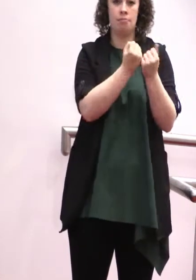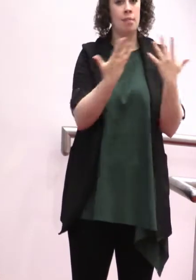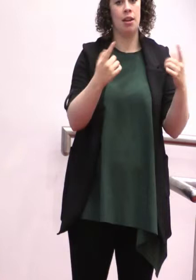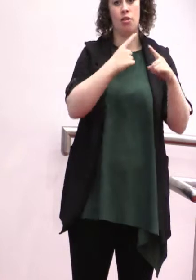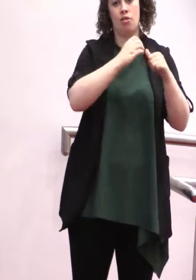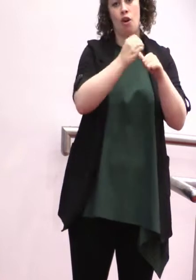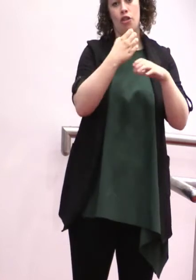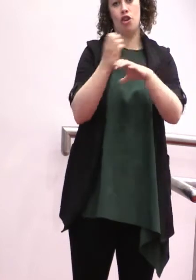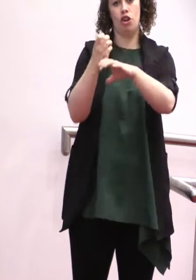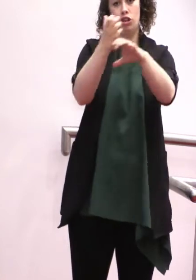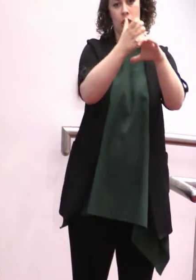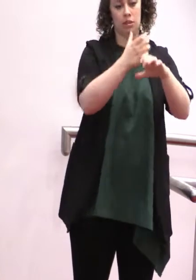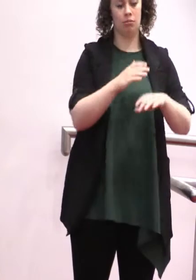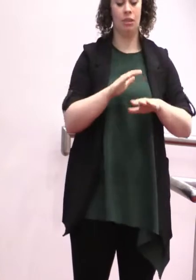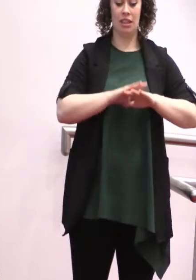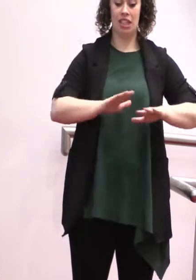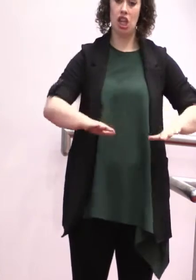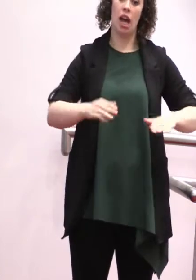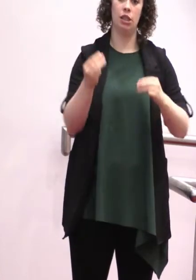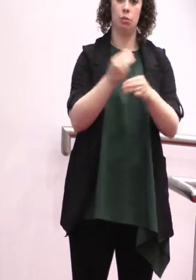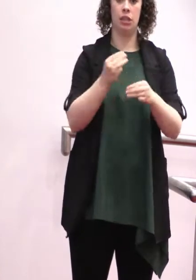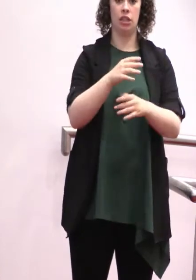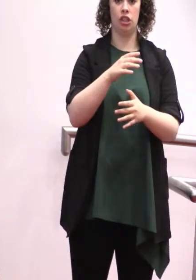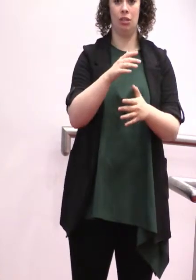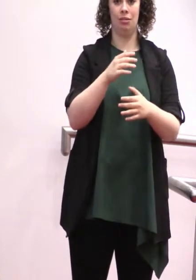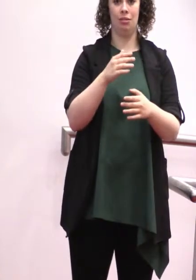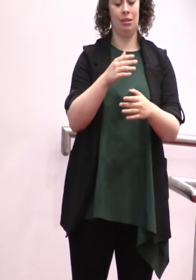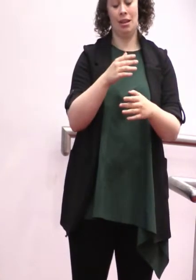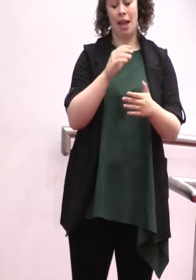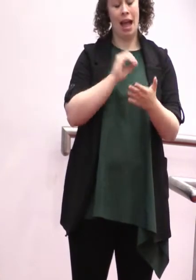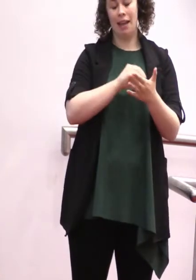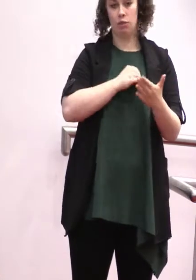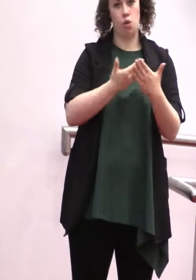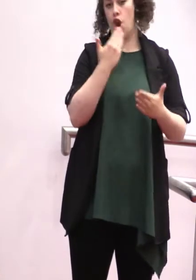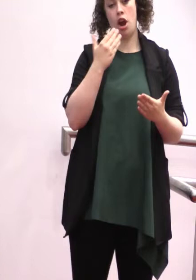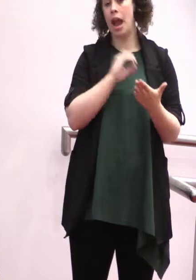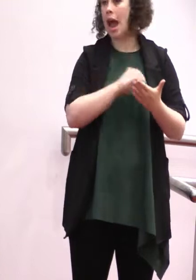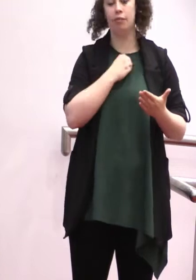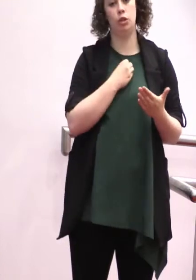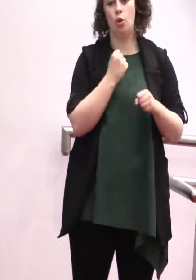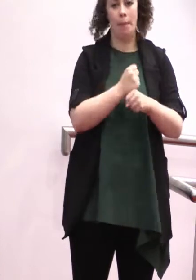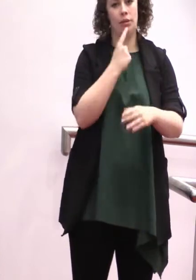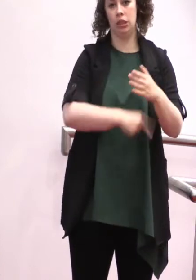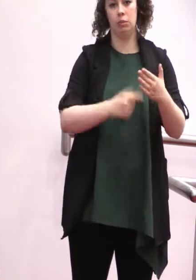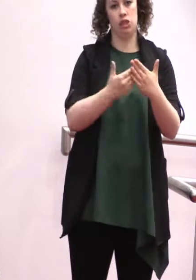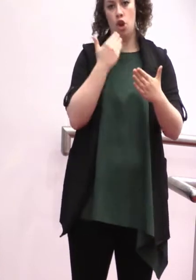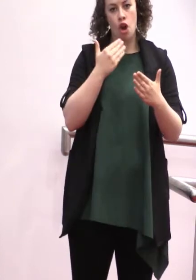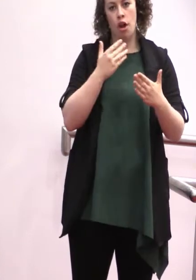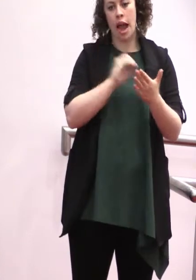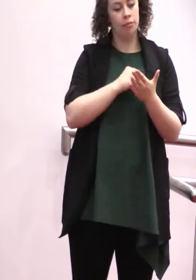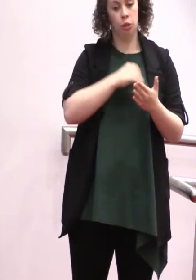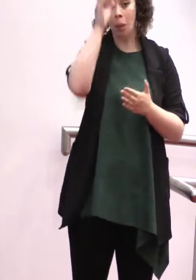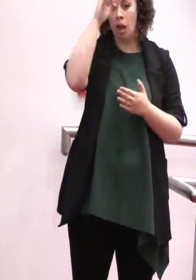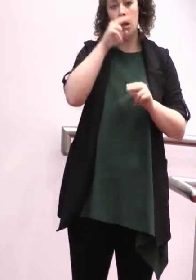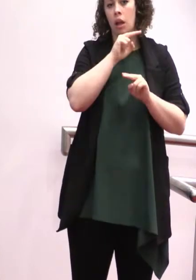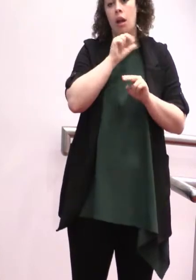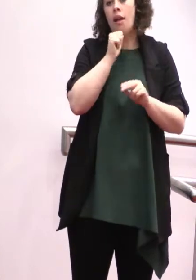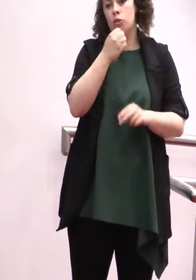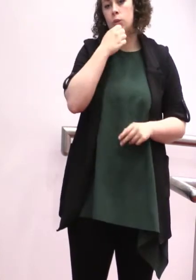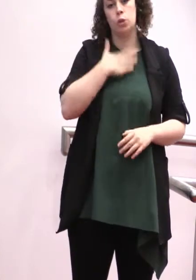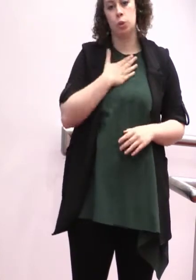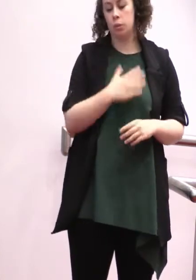about disability.